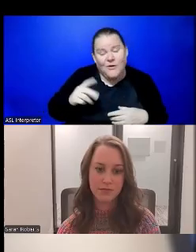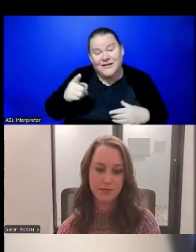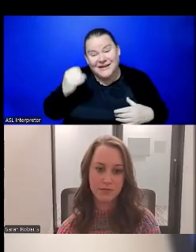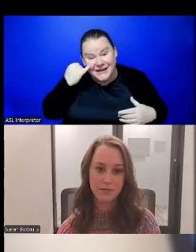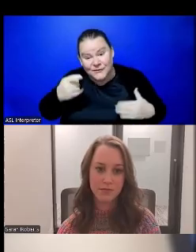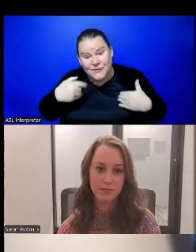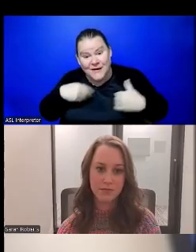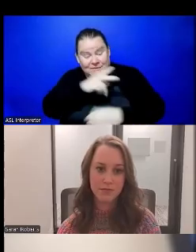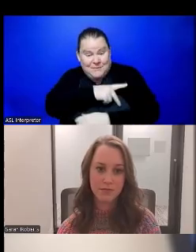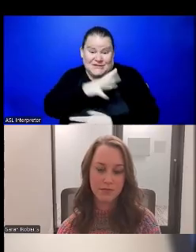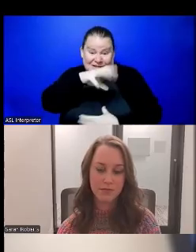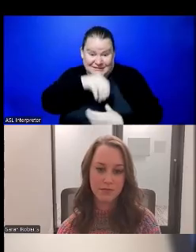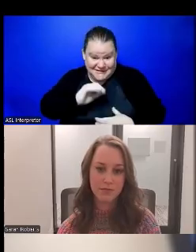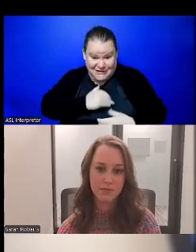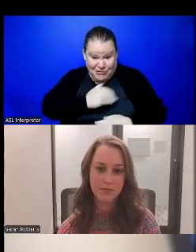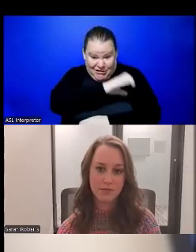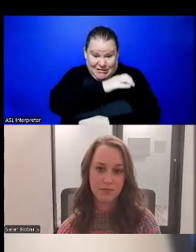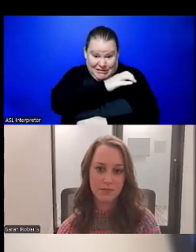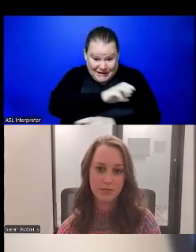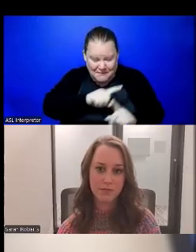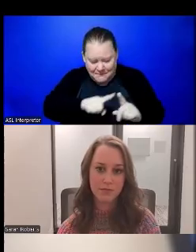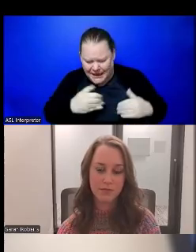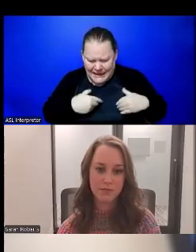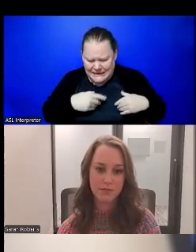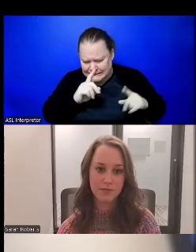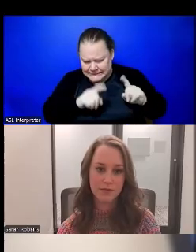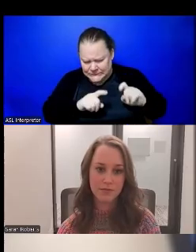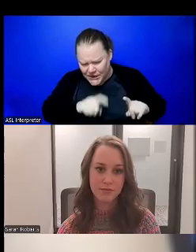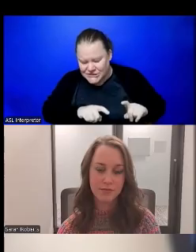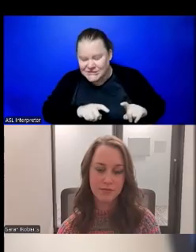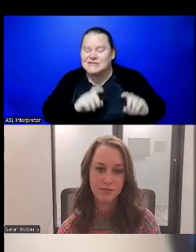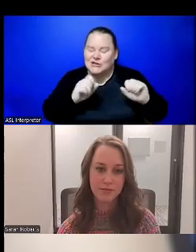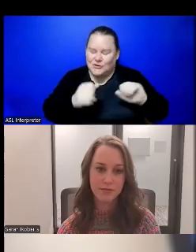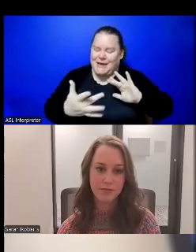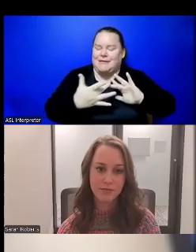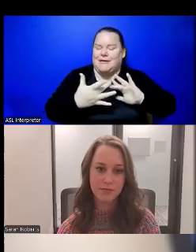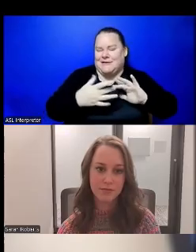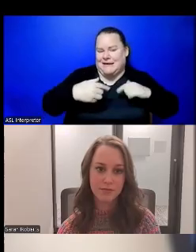of our clinic and there's medical questions, you're welcome to reach out to me. My contact information is on this